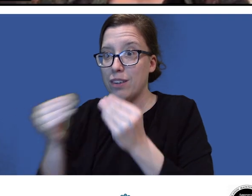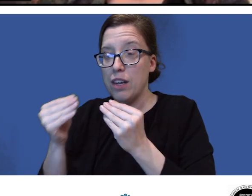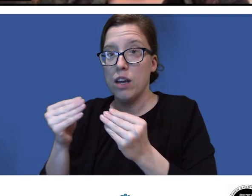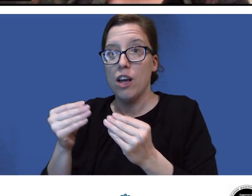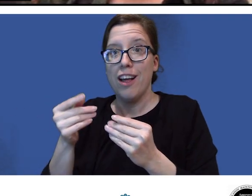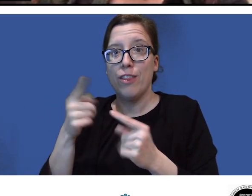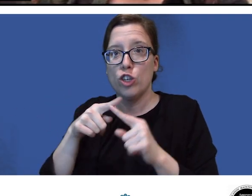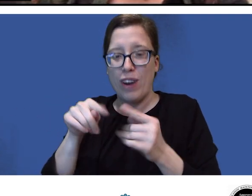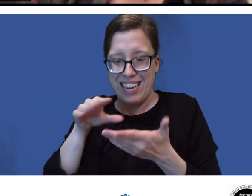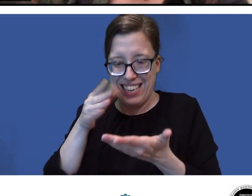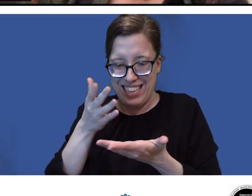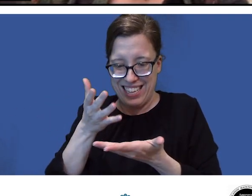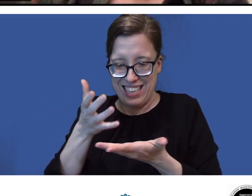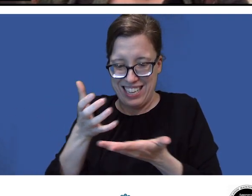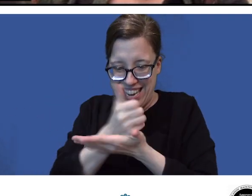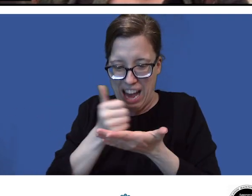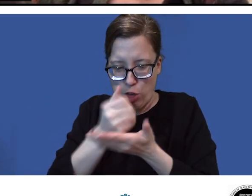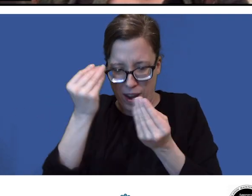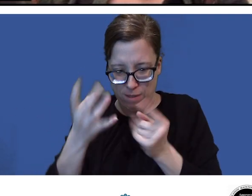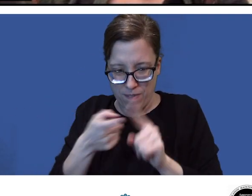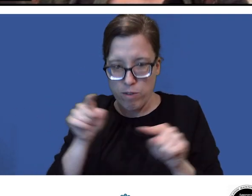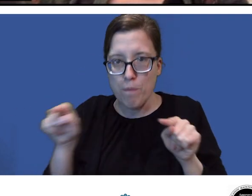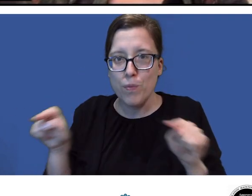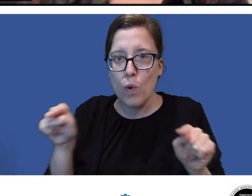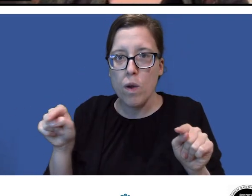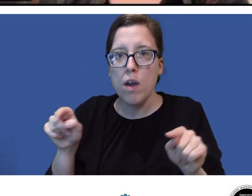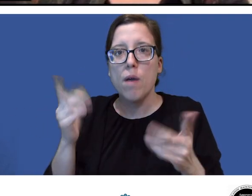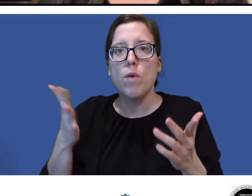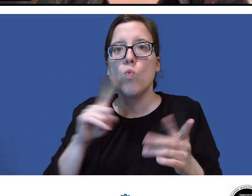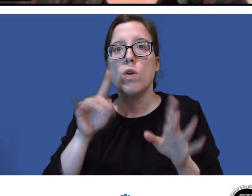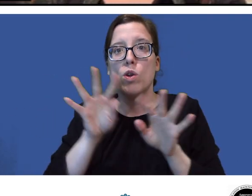they have really struggled. We have to help them learn.